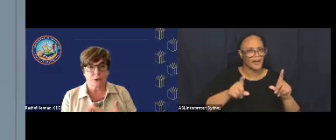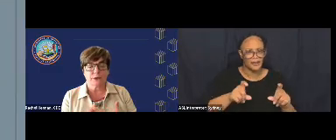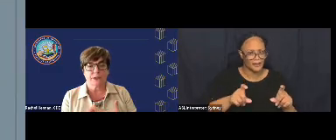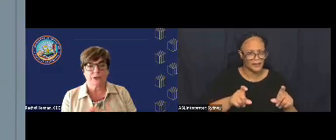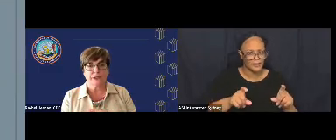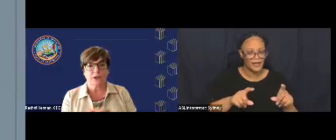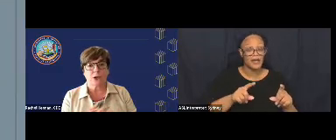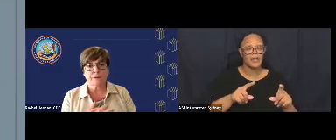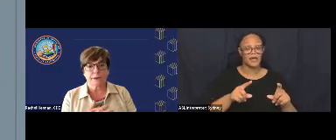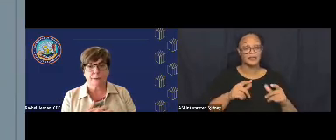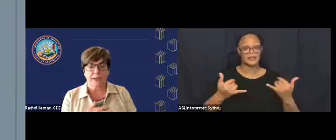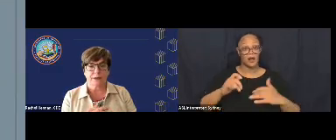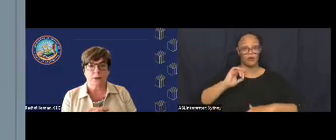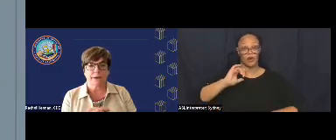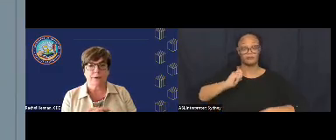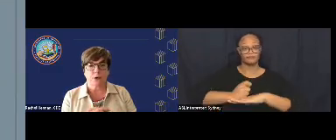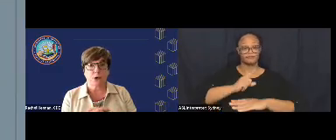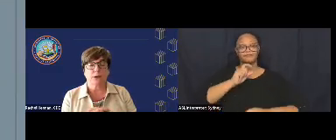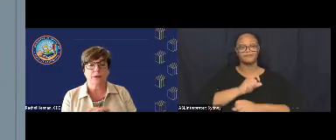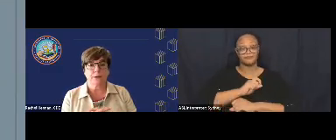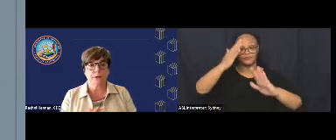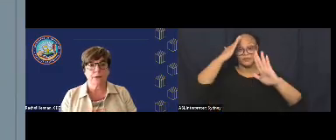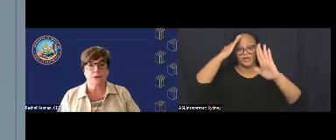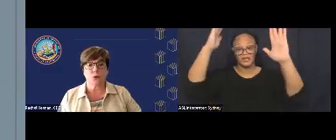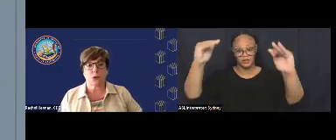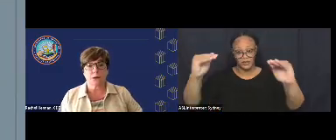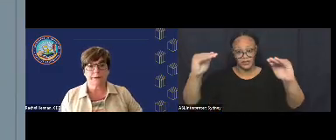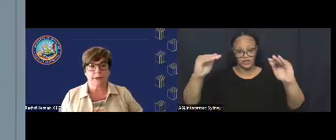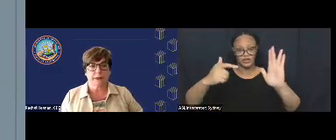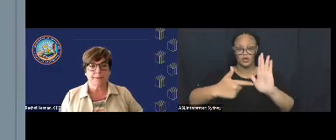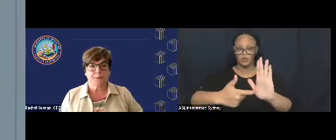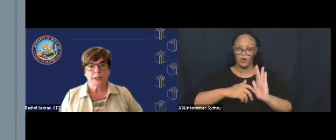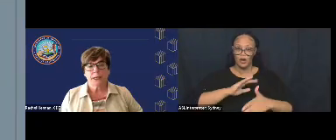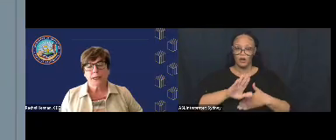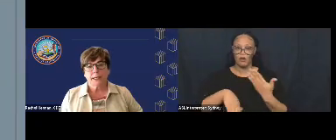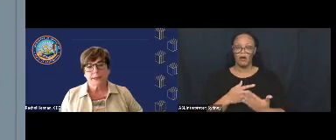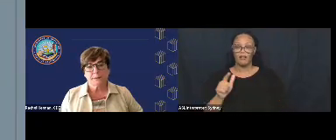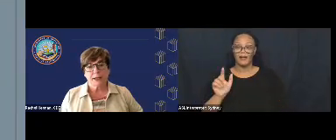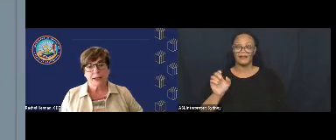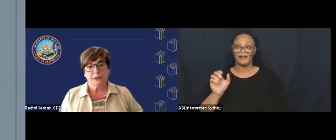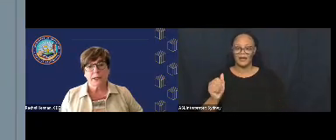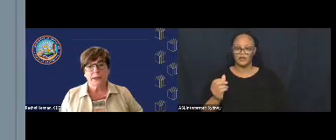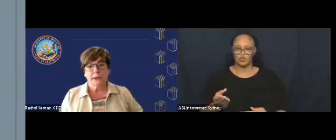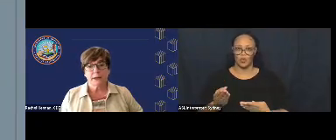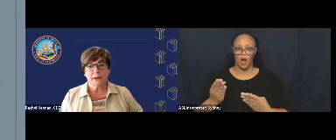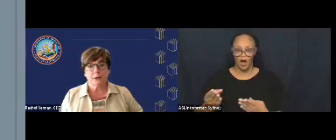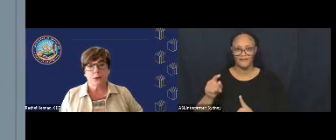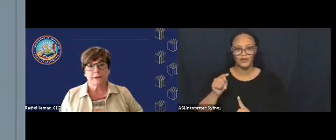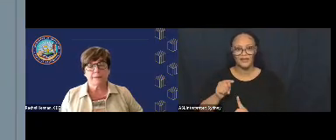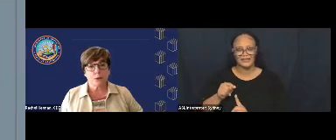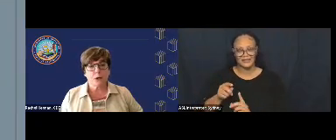or school districts to offer this pathway for all students who qualify. And it's a pathway that over